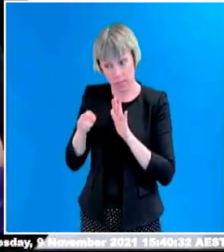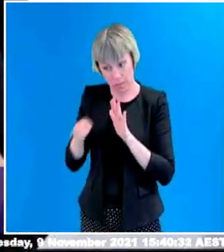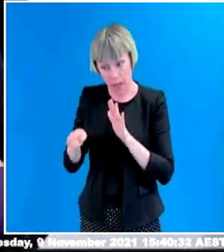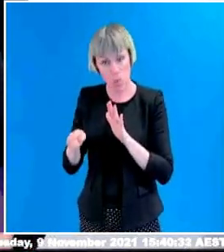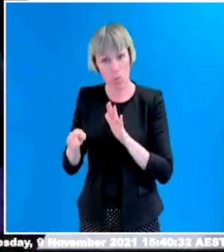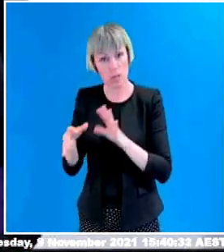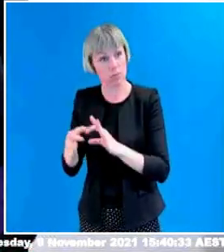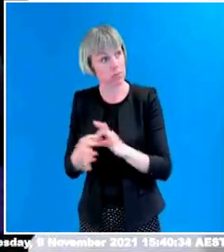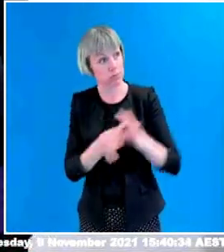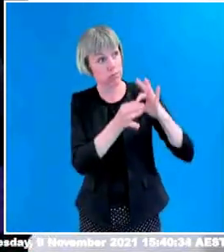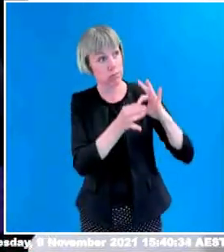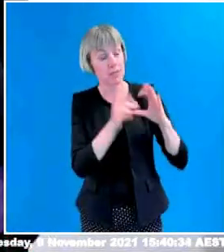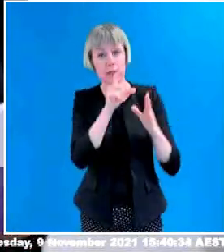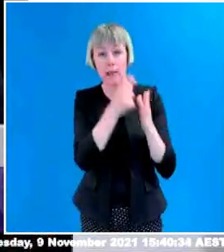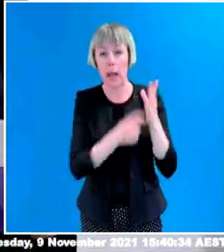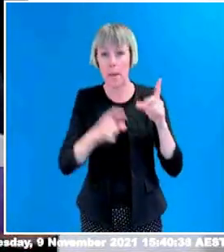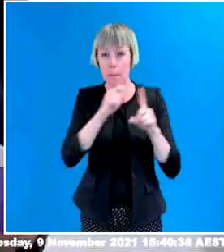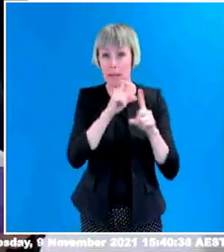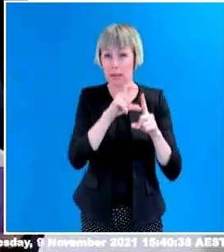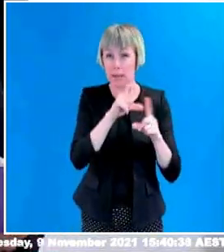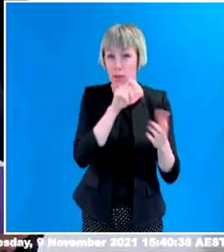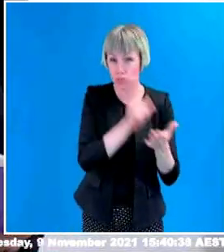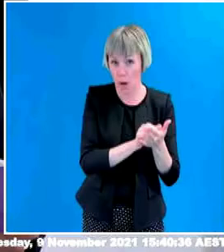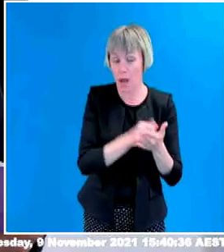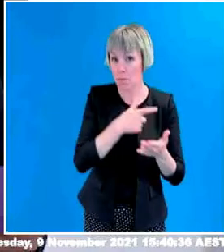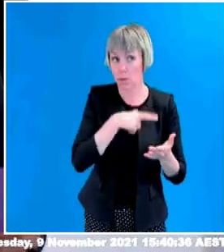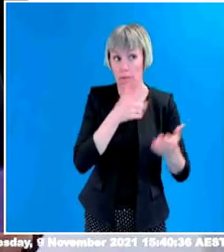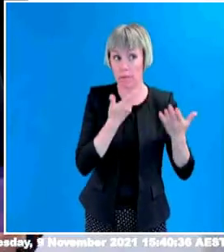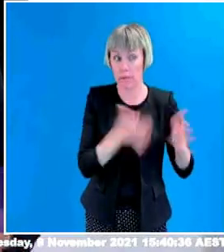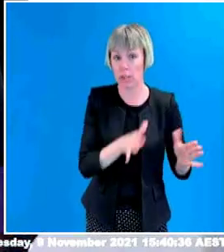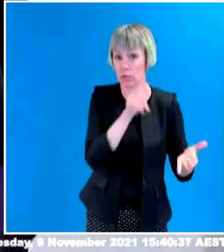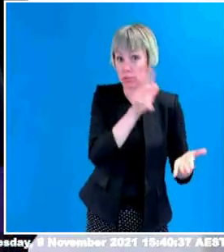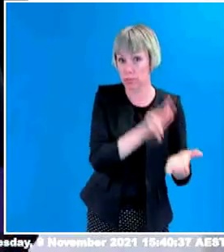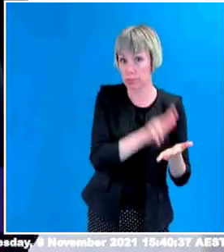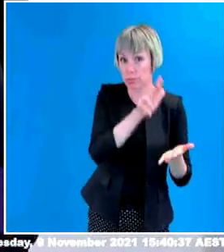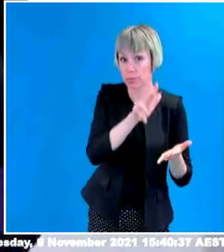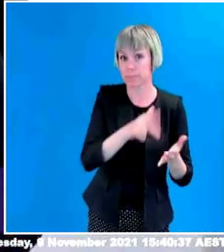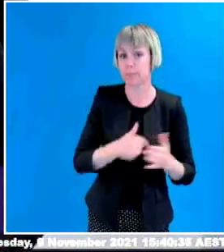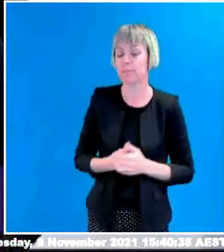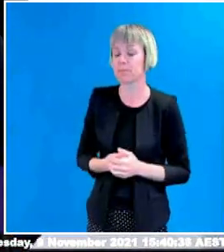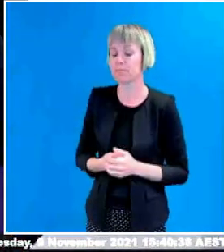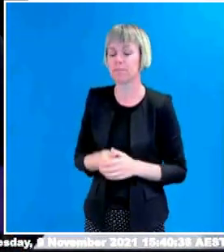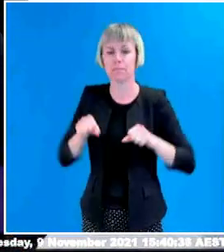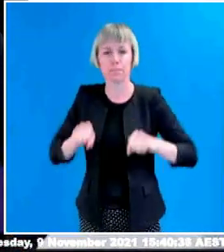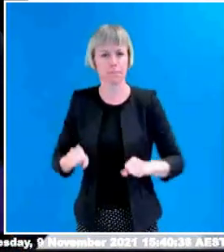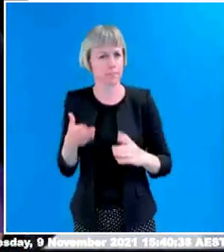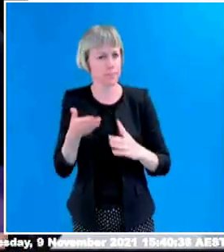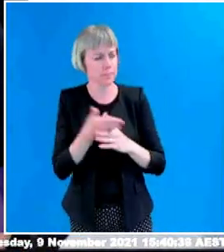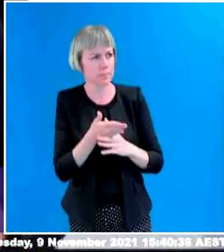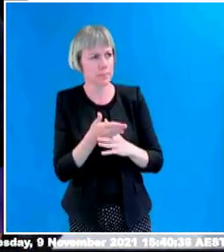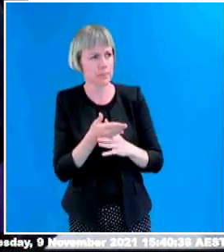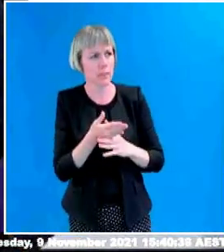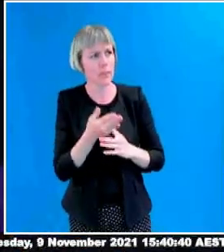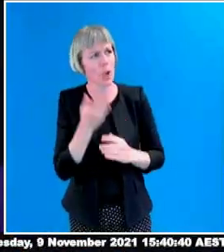ratification of the CRPD? Ms Eastman, I think the concept of intention here may be a little ambiguous.